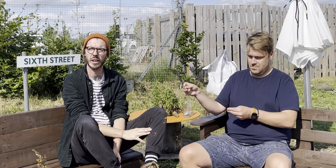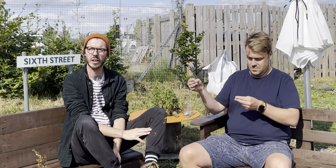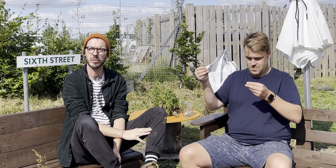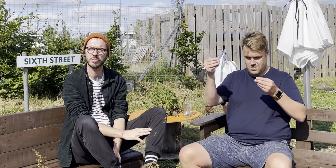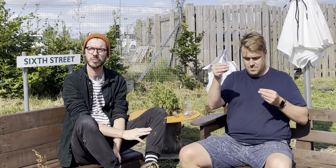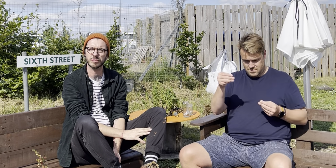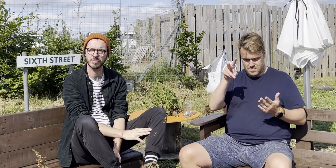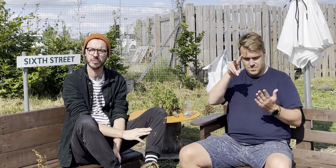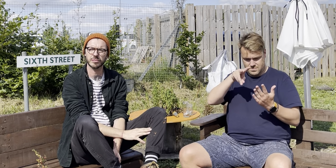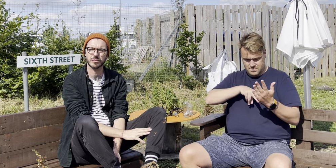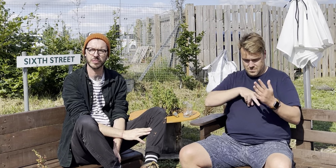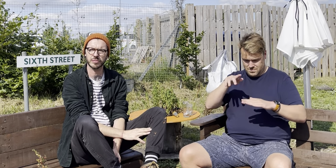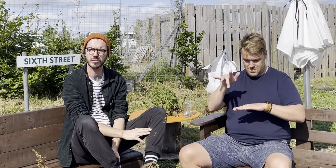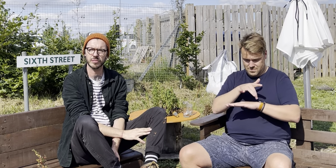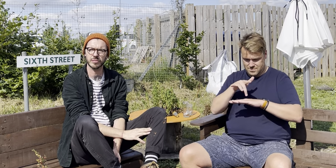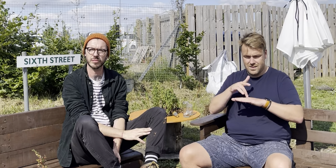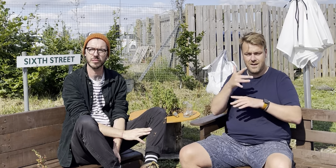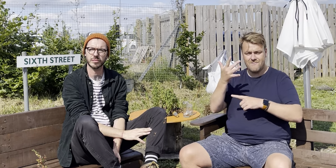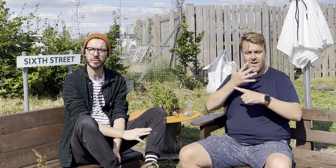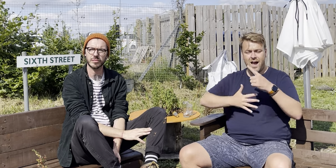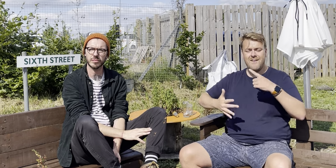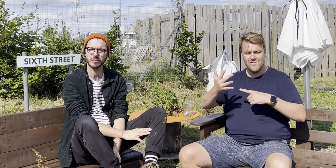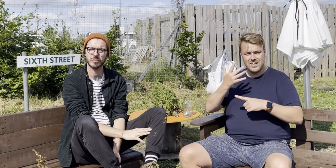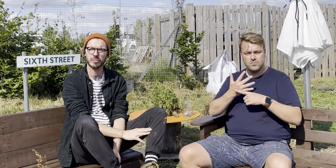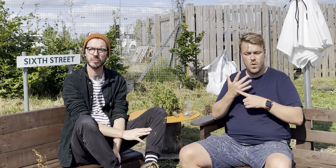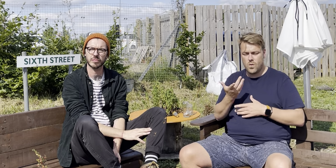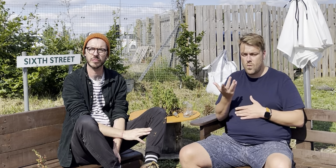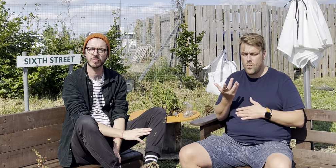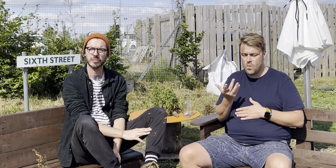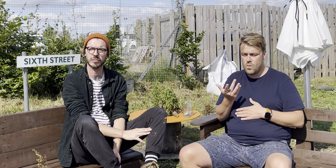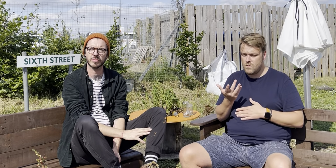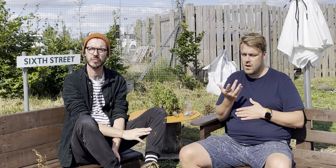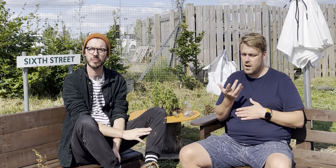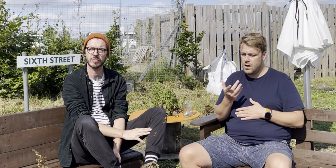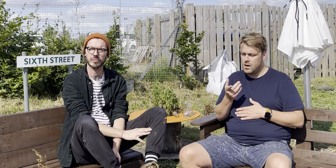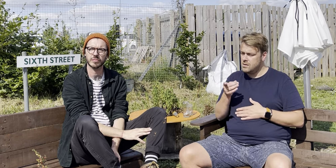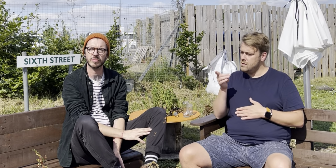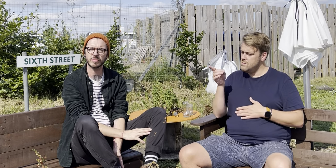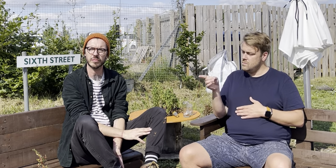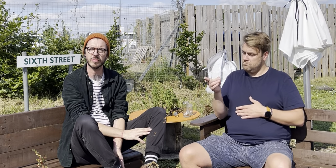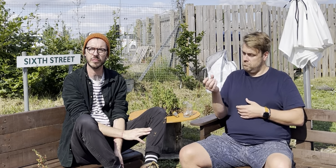it with this company do you mind telling us about any sense of visual cues coming from the play did